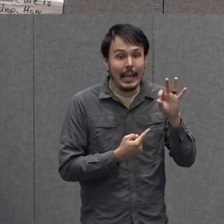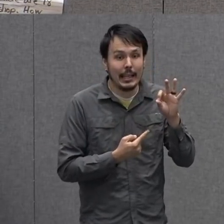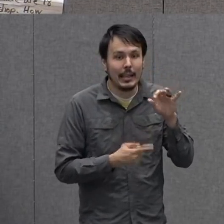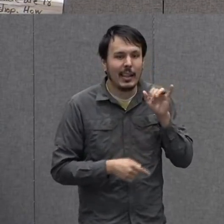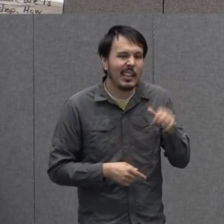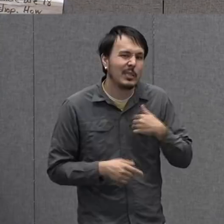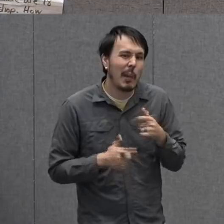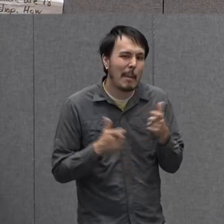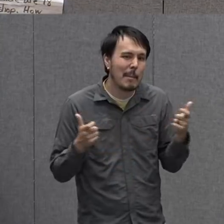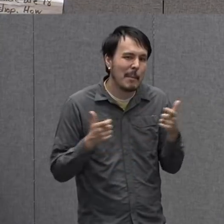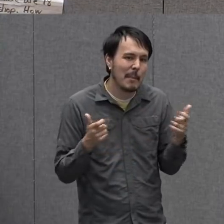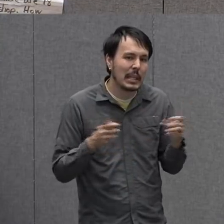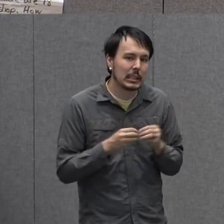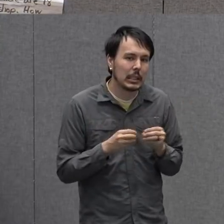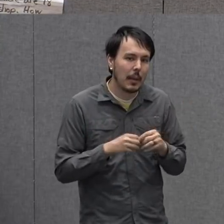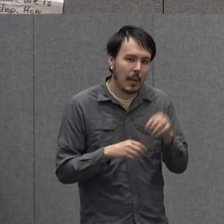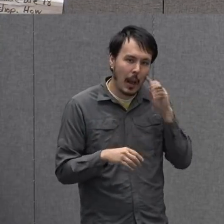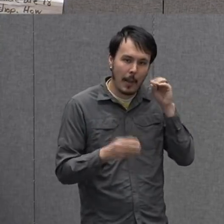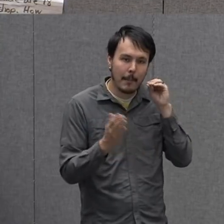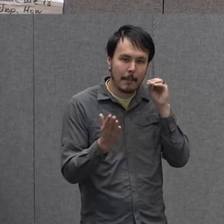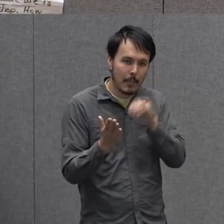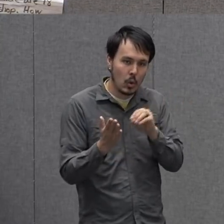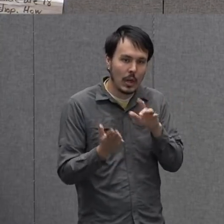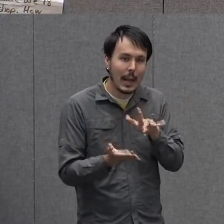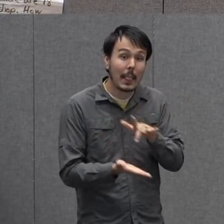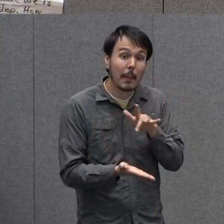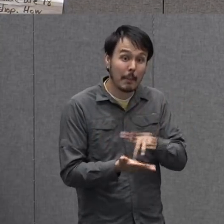and I'm gonna put that in the middle. Okay, so--